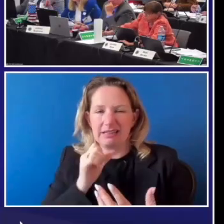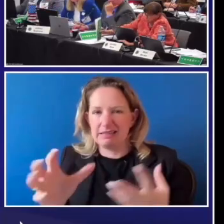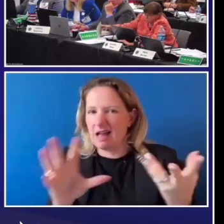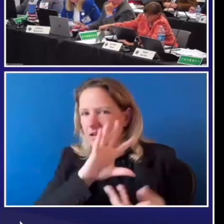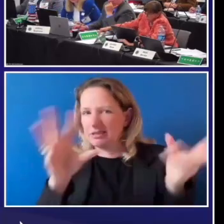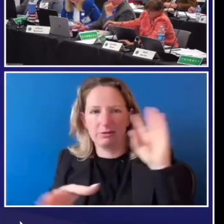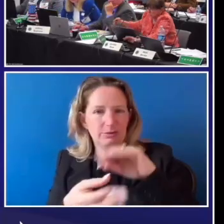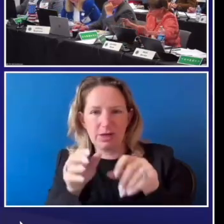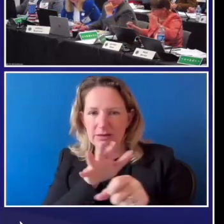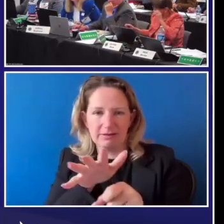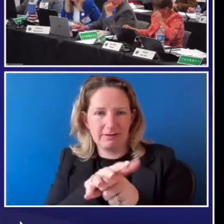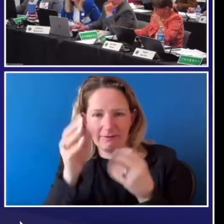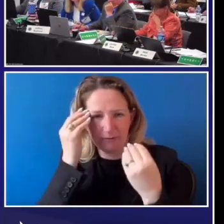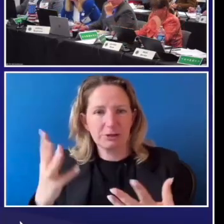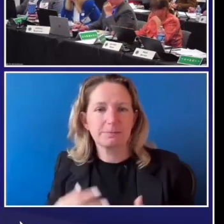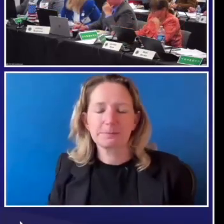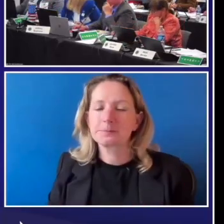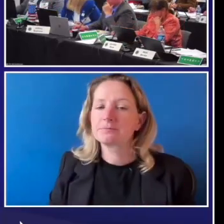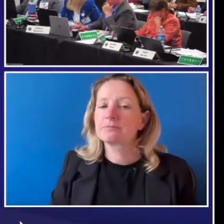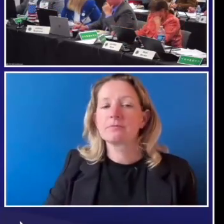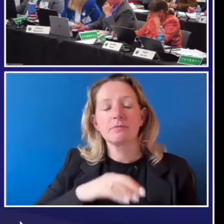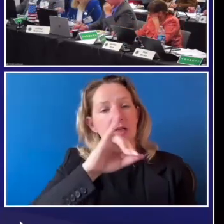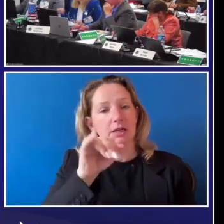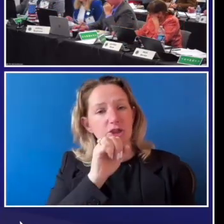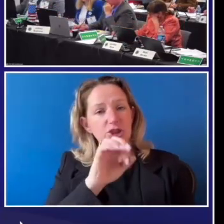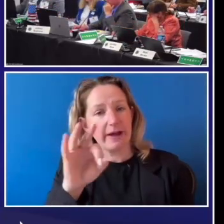Thank you, Jennifer. Jeff, I'm going to turn it back over to you to continue moving us through the text.